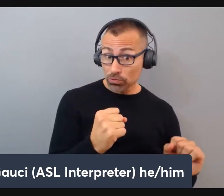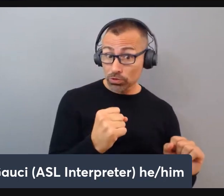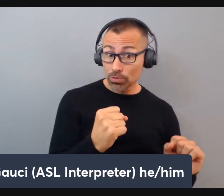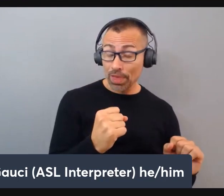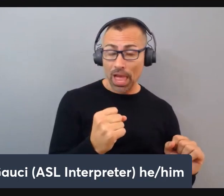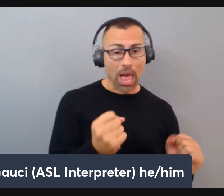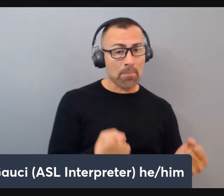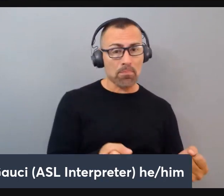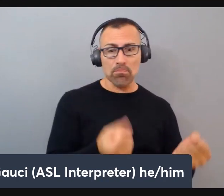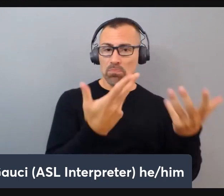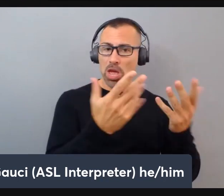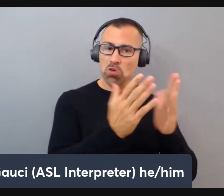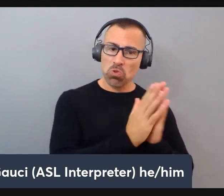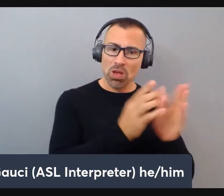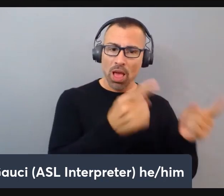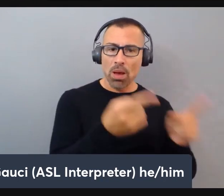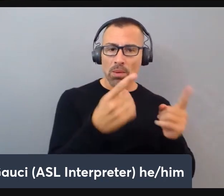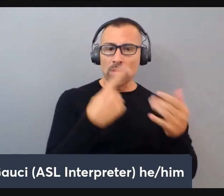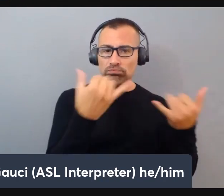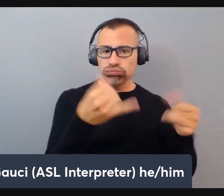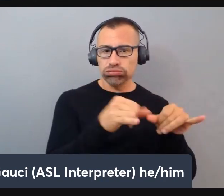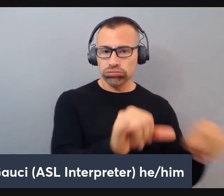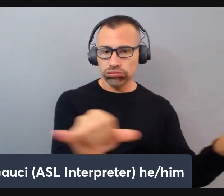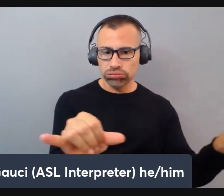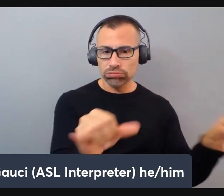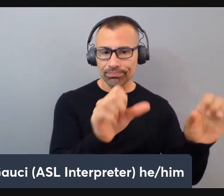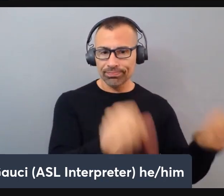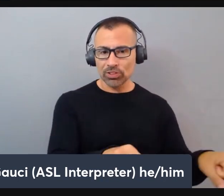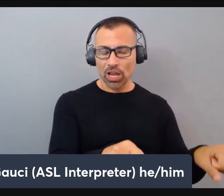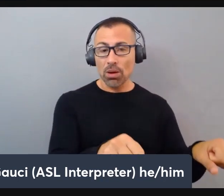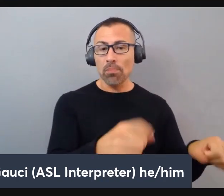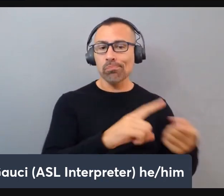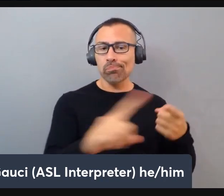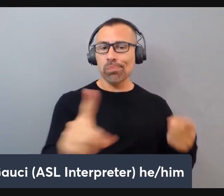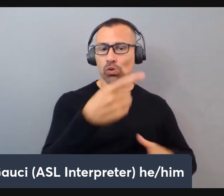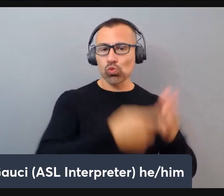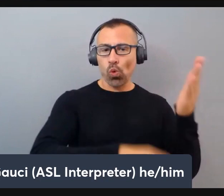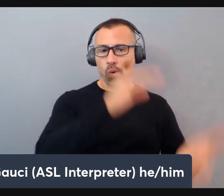to my customers at the lowest possible rate? But I also want it to be easy to manage, you know,